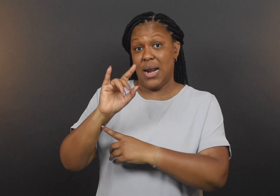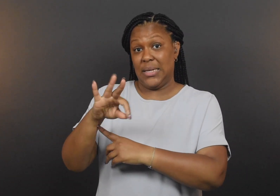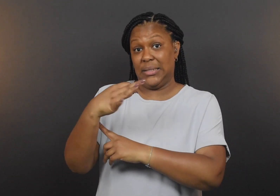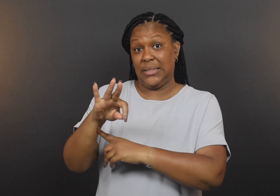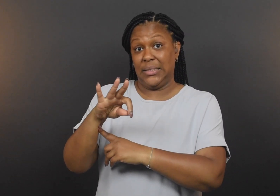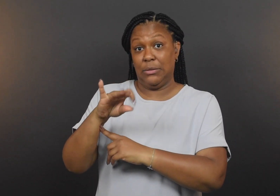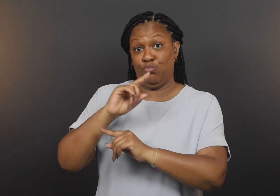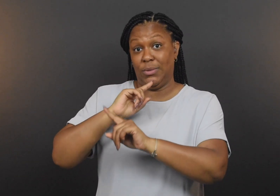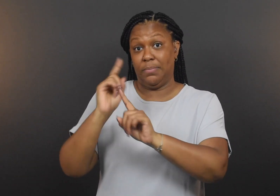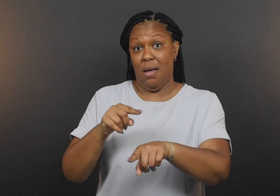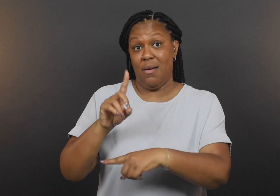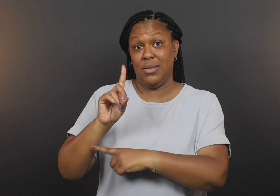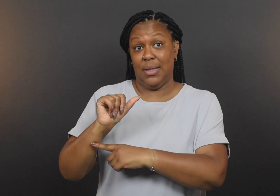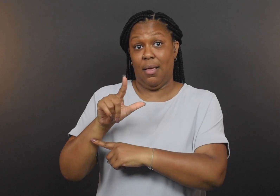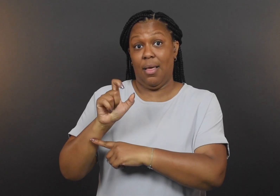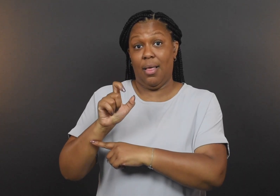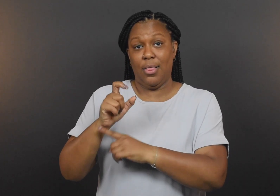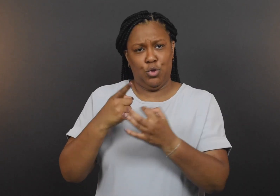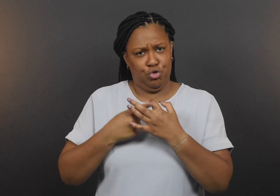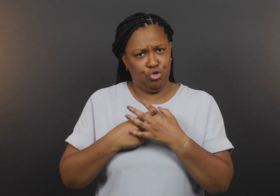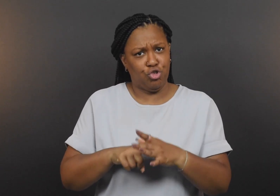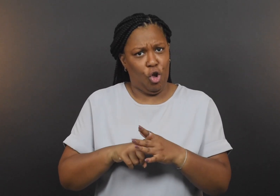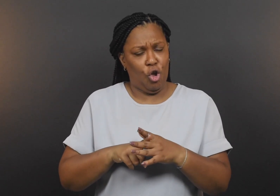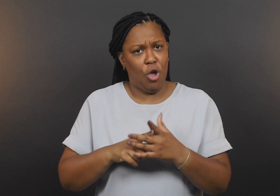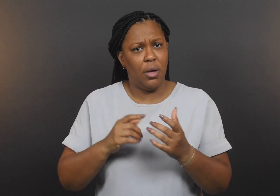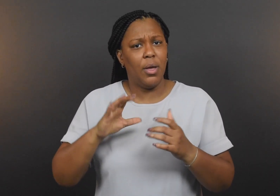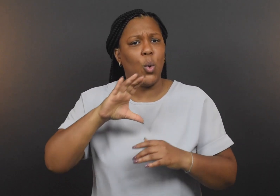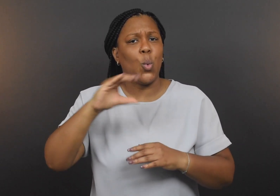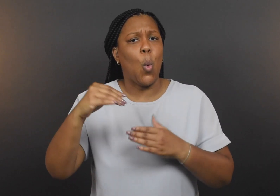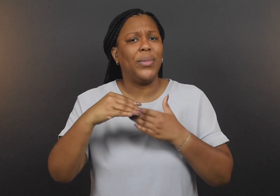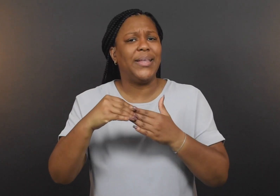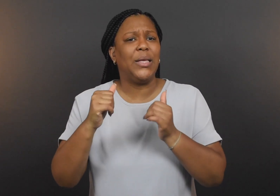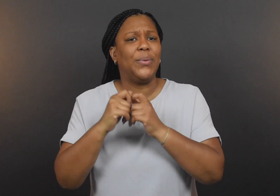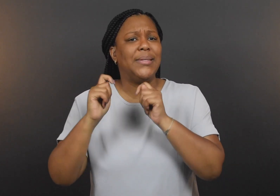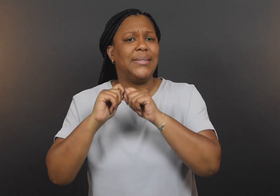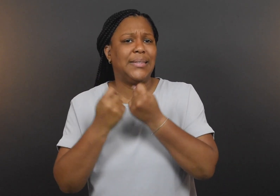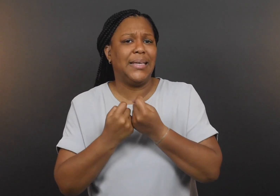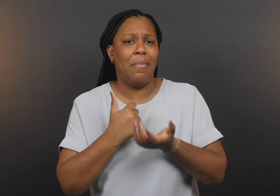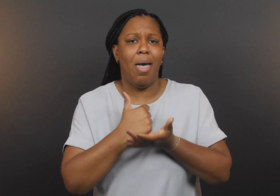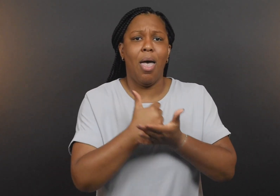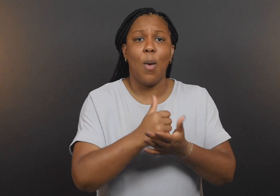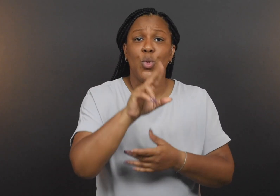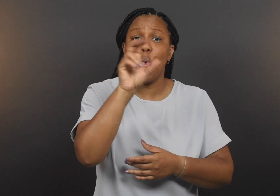On the COVID-19 response, Dale started out co-leading the team that helped